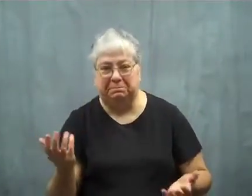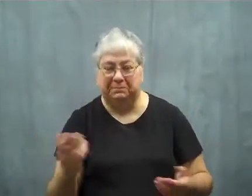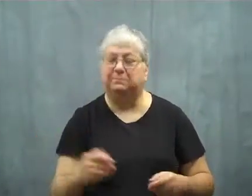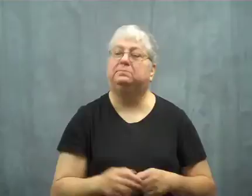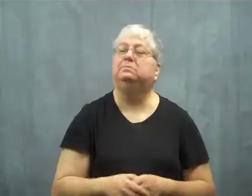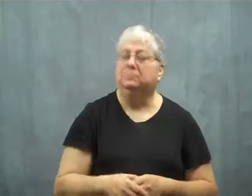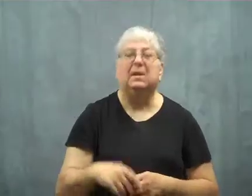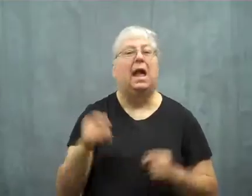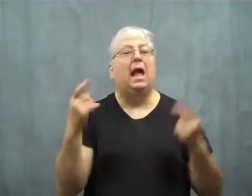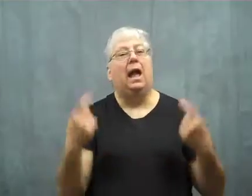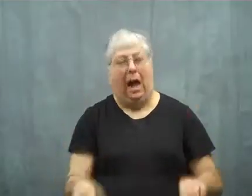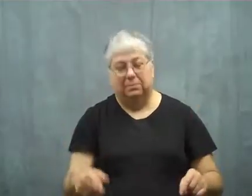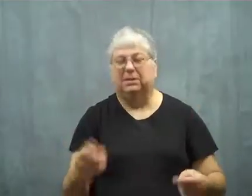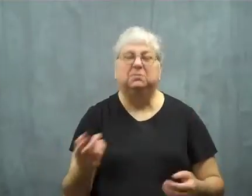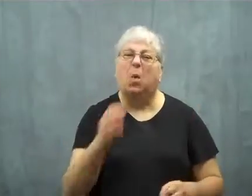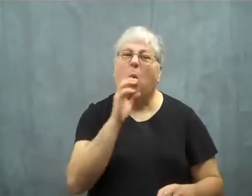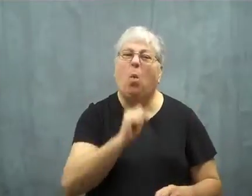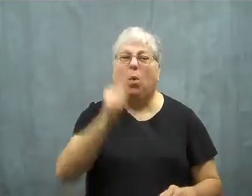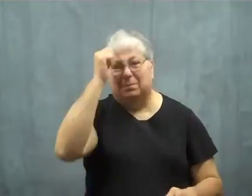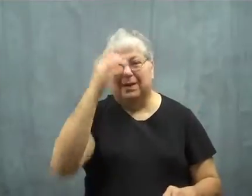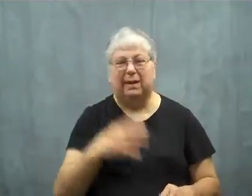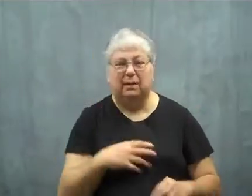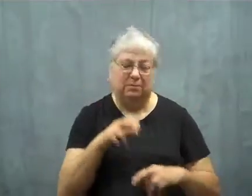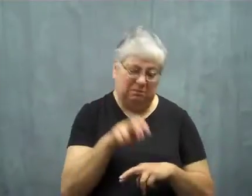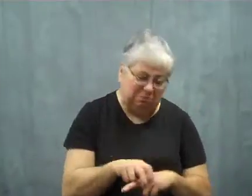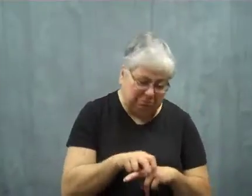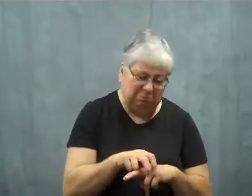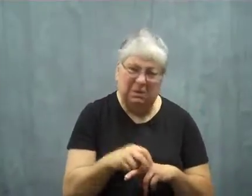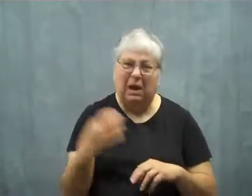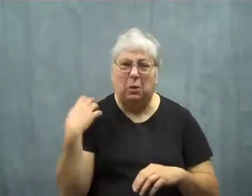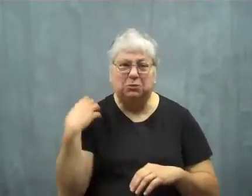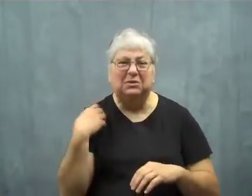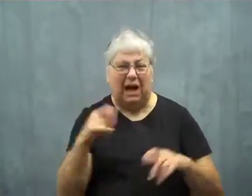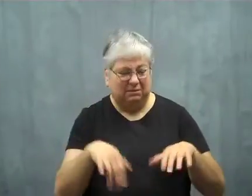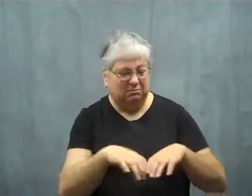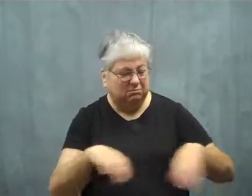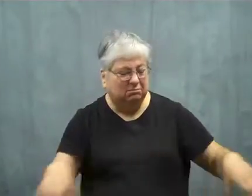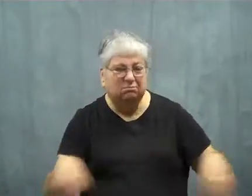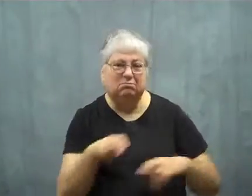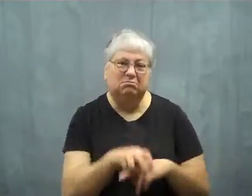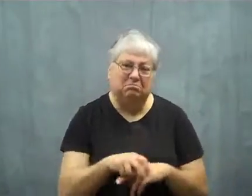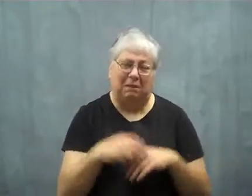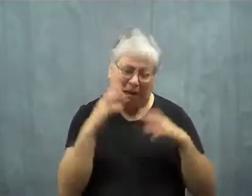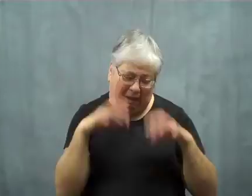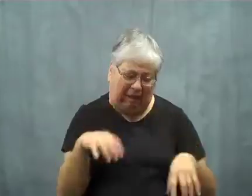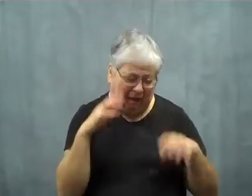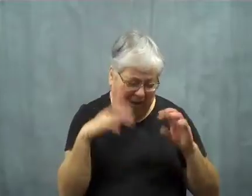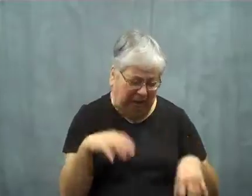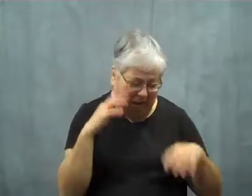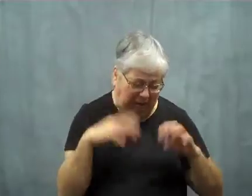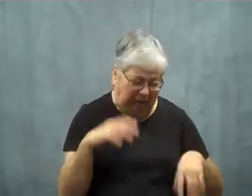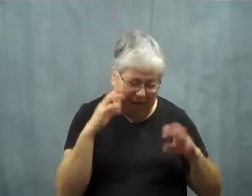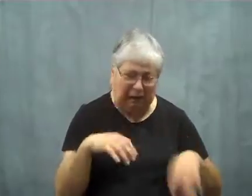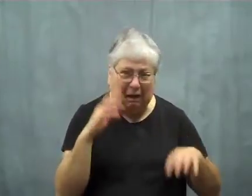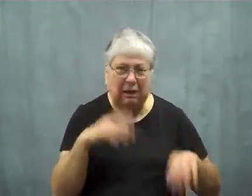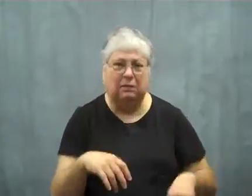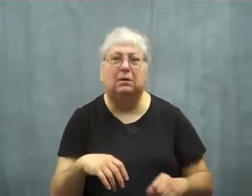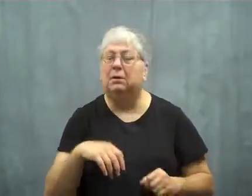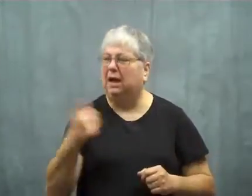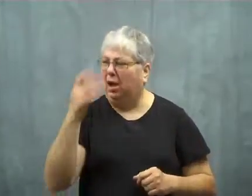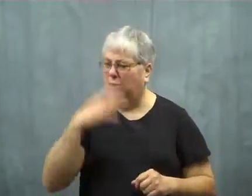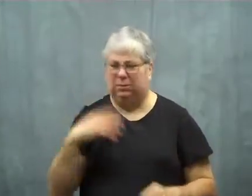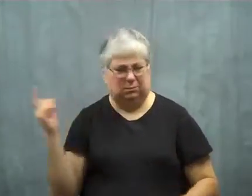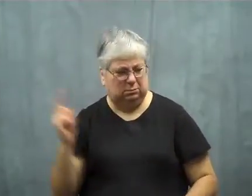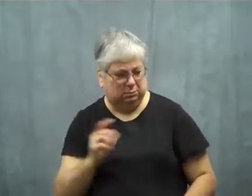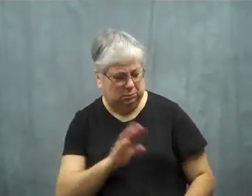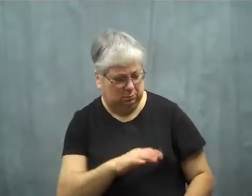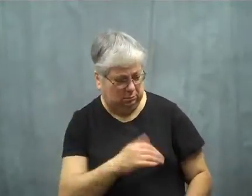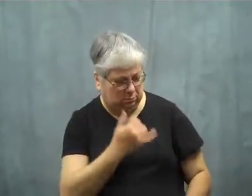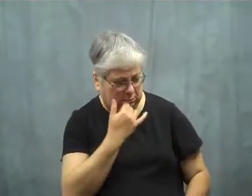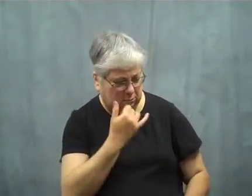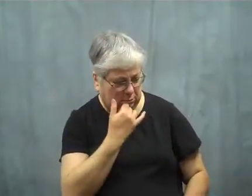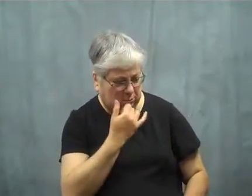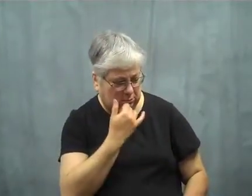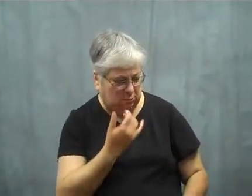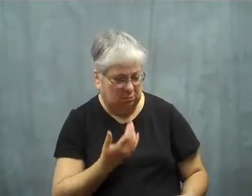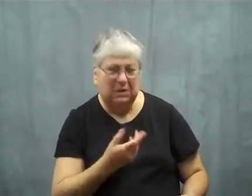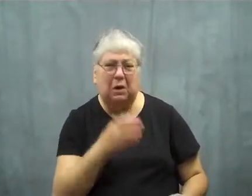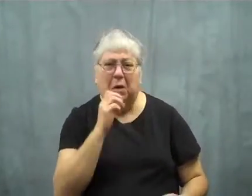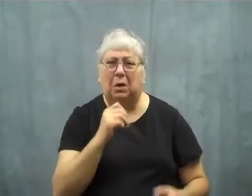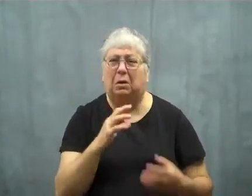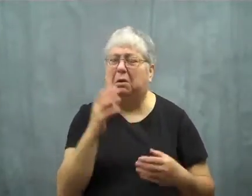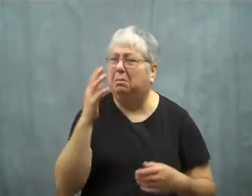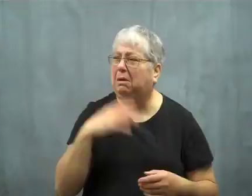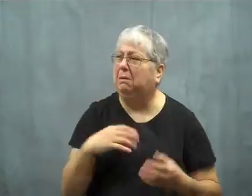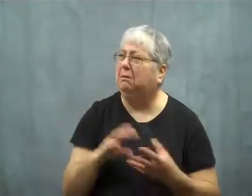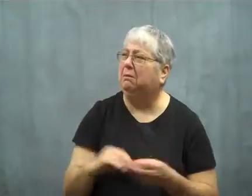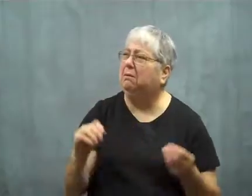An old man was sitting on a bench outdoors, sobbing.